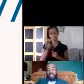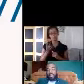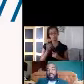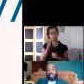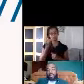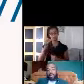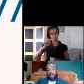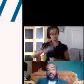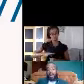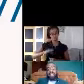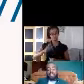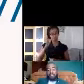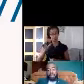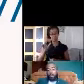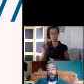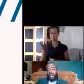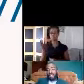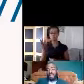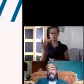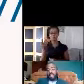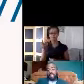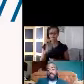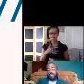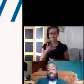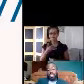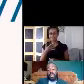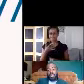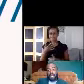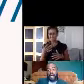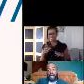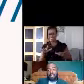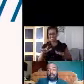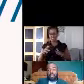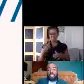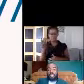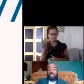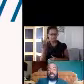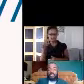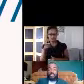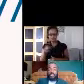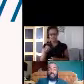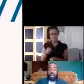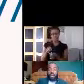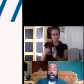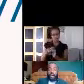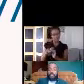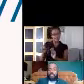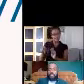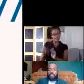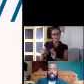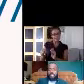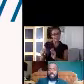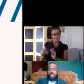it unsettle me. Why does this make, Why is this asking this change is asking me to to